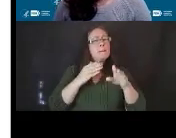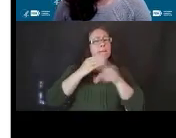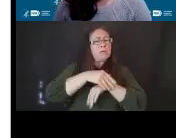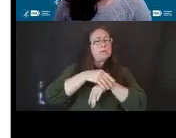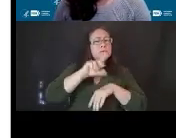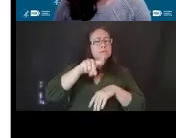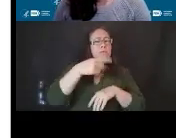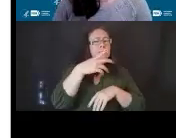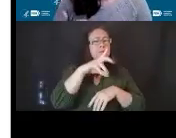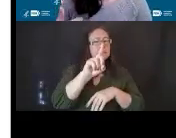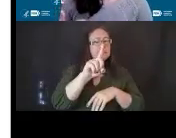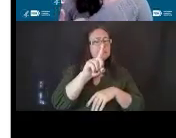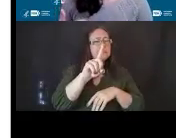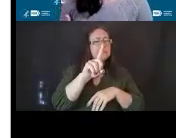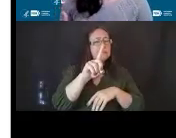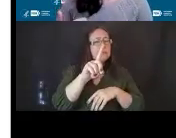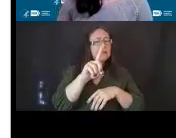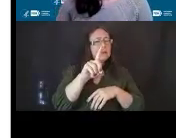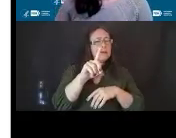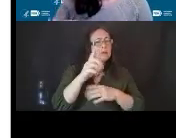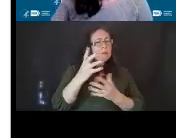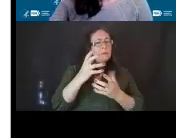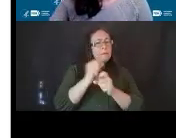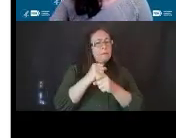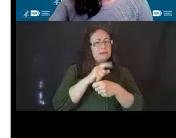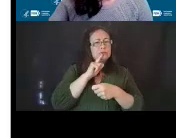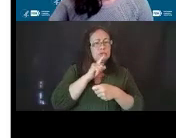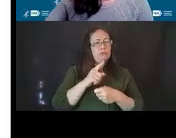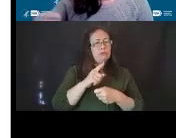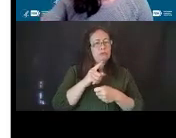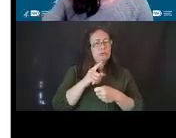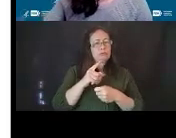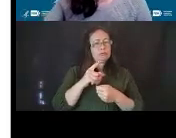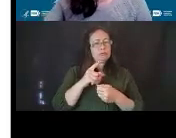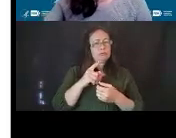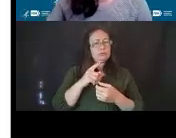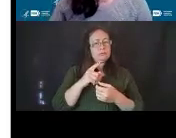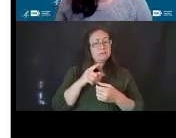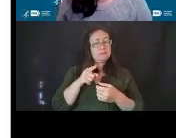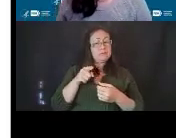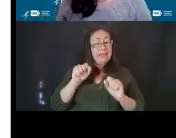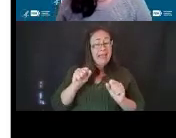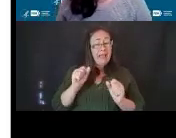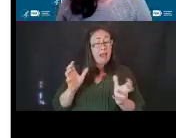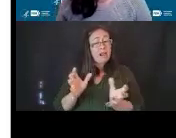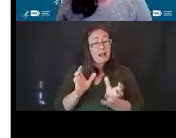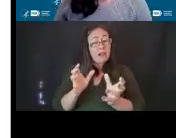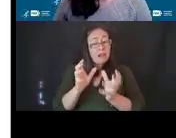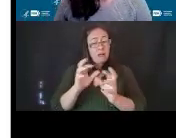what's expected of which person or which lab to do what part of the project.